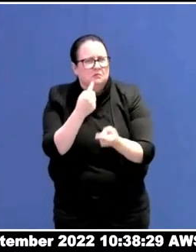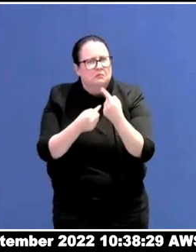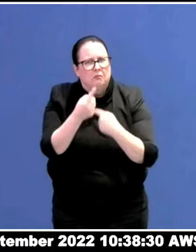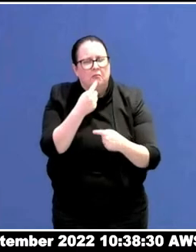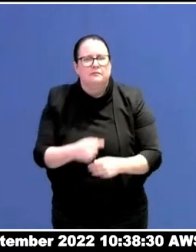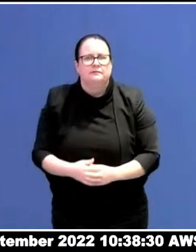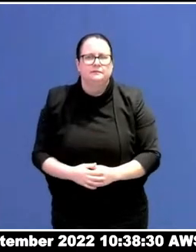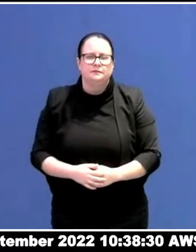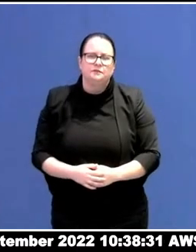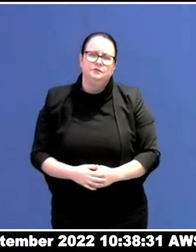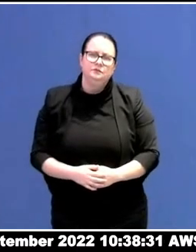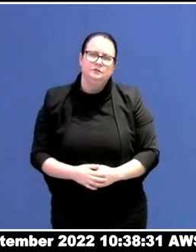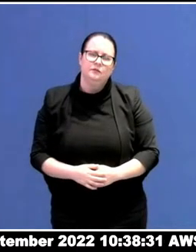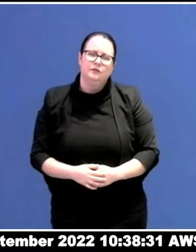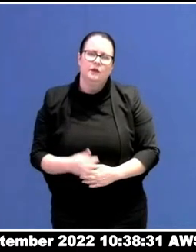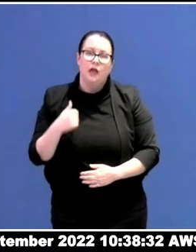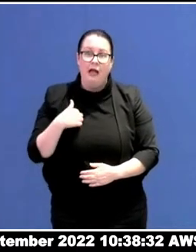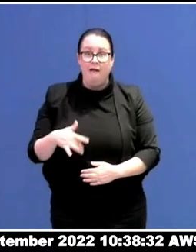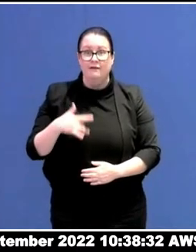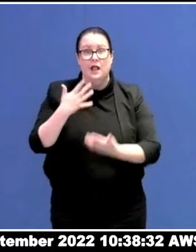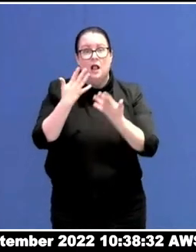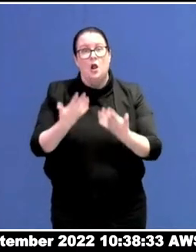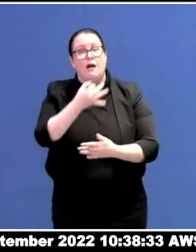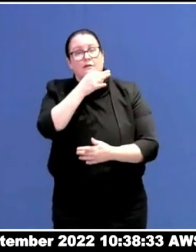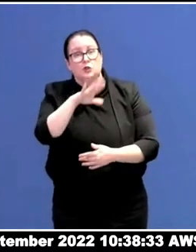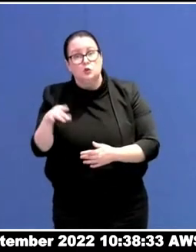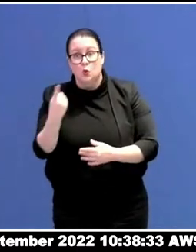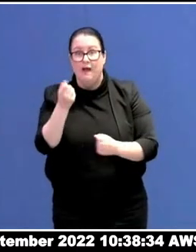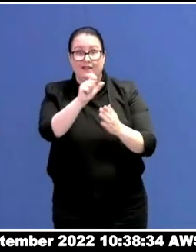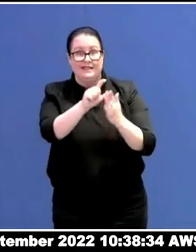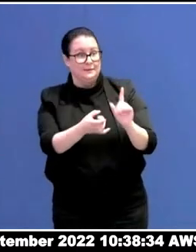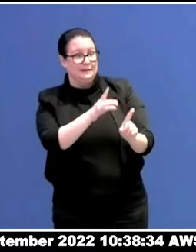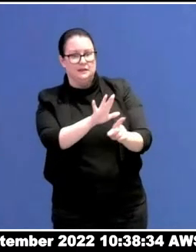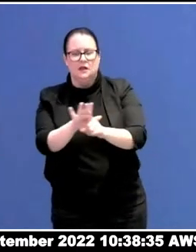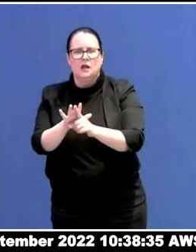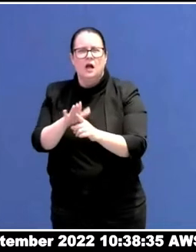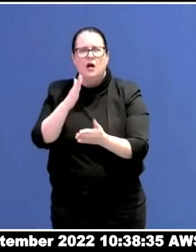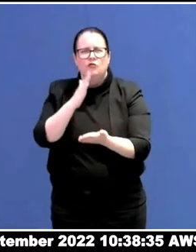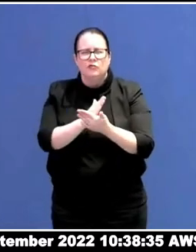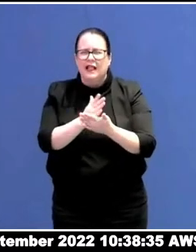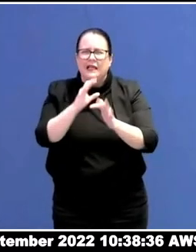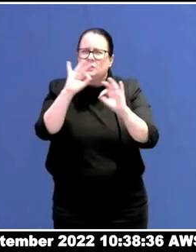I feel that a lot of children with disabilities struggle to understand what is